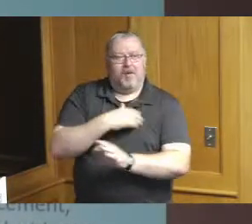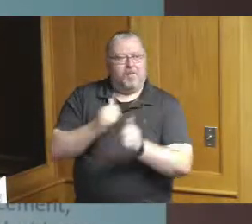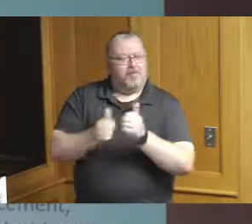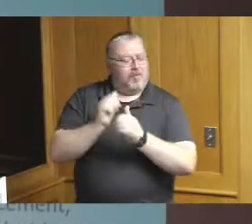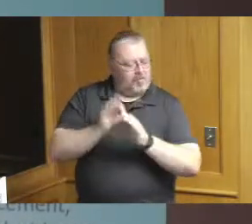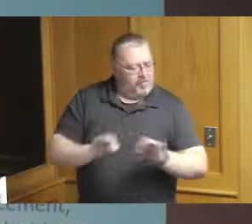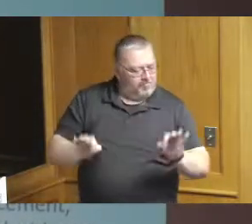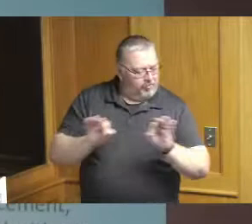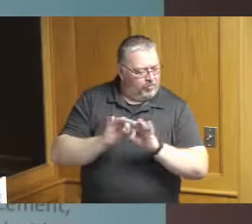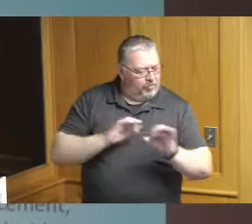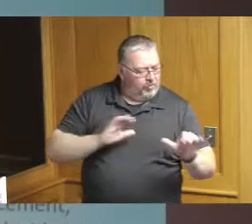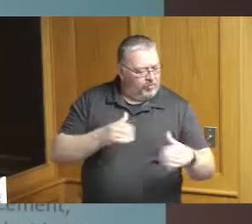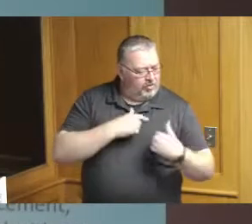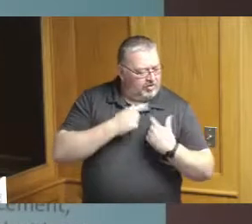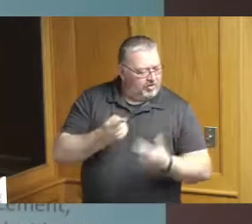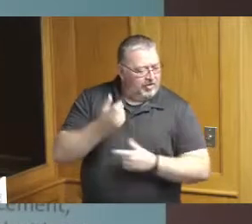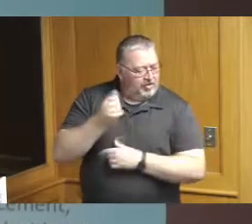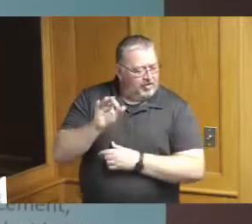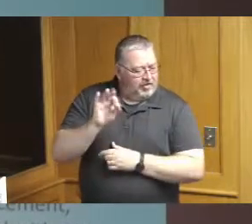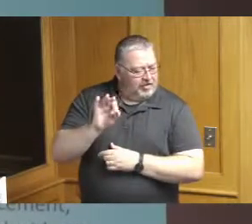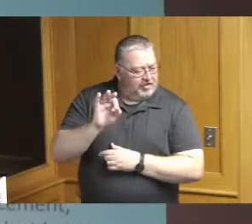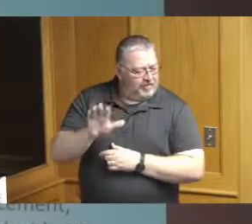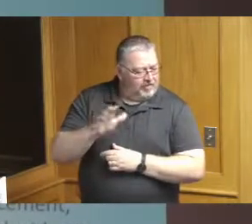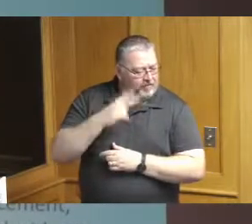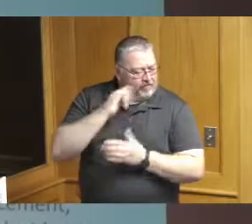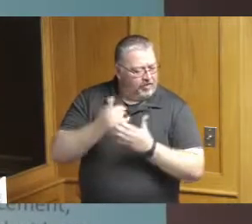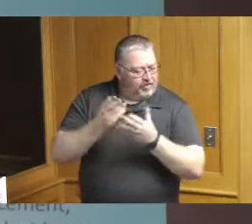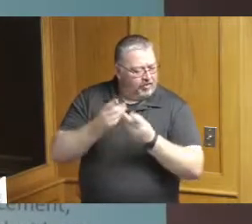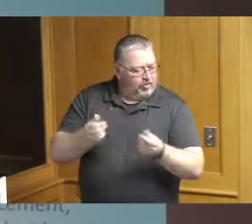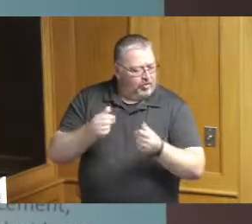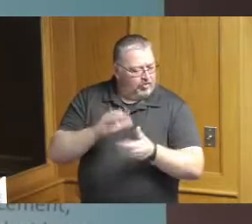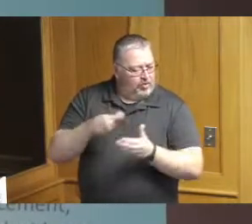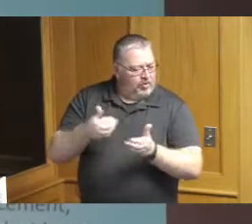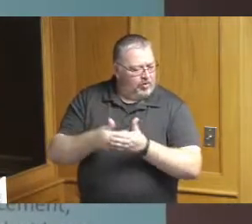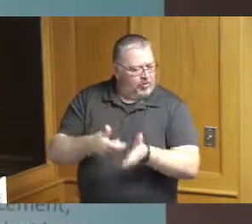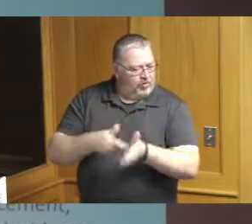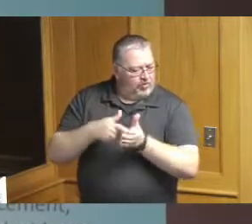doing since 1995 providing solutions for all the questions that i had posed to you earlier right